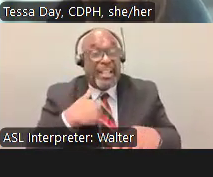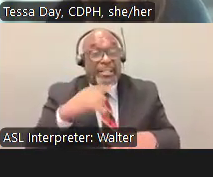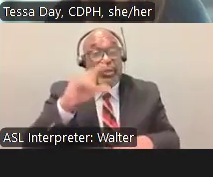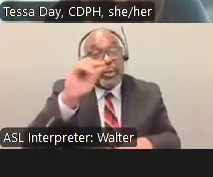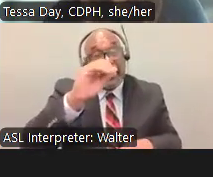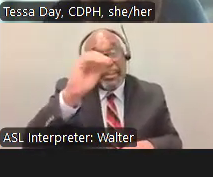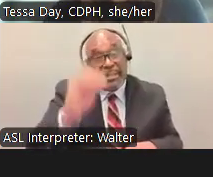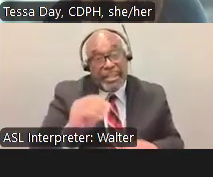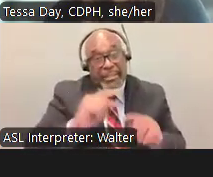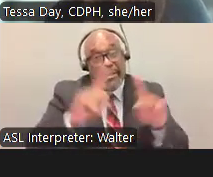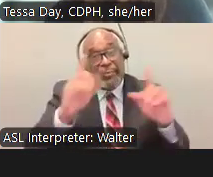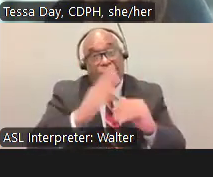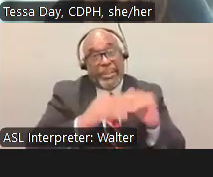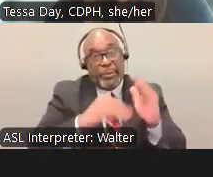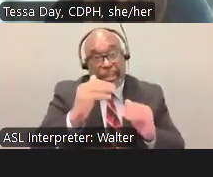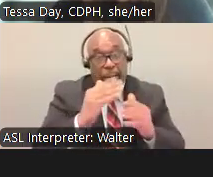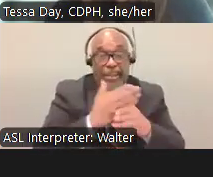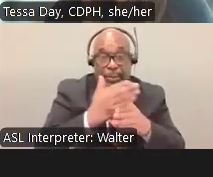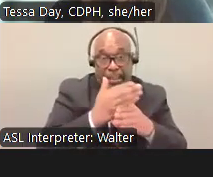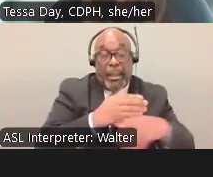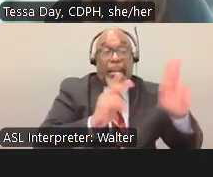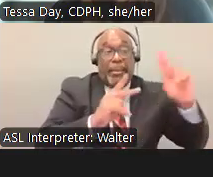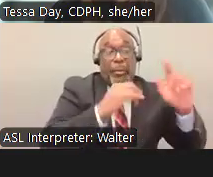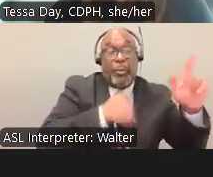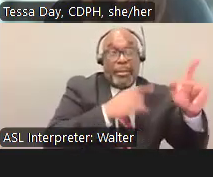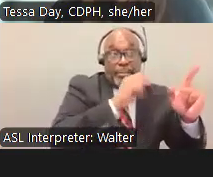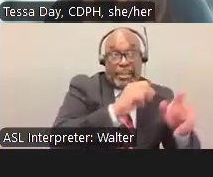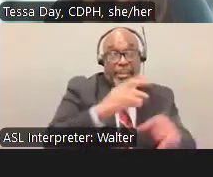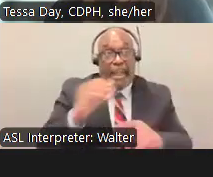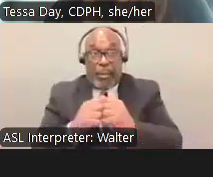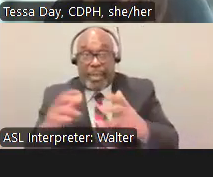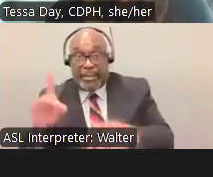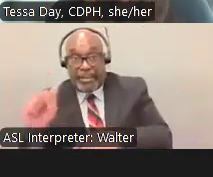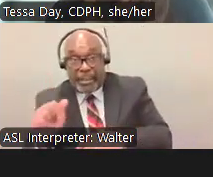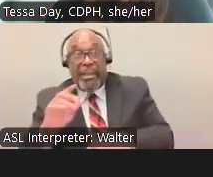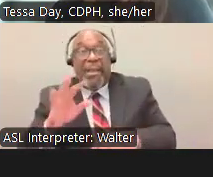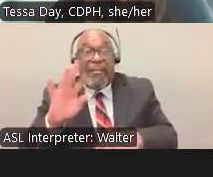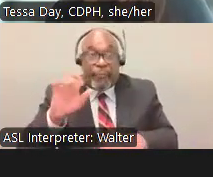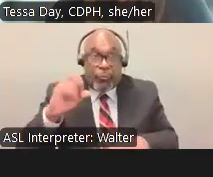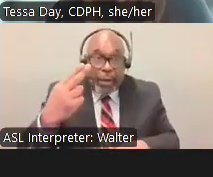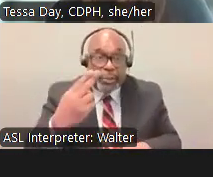without disabilities. Fresh produce is an 13:33:56 essential health-promoting tool,